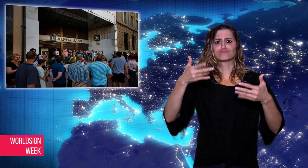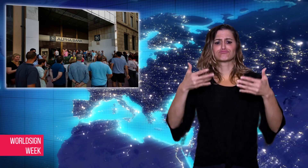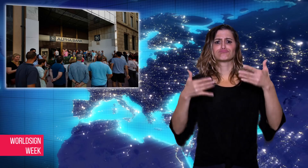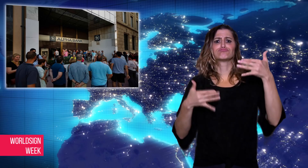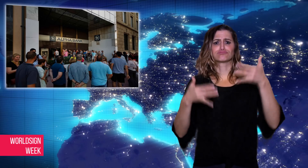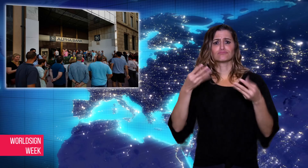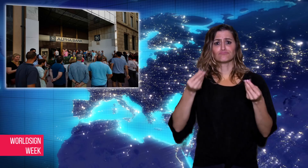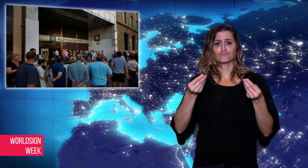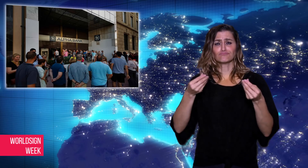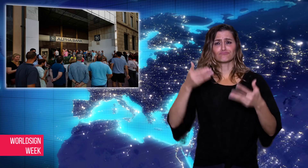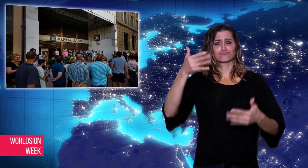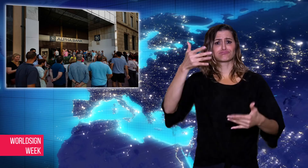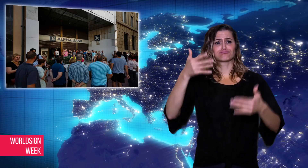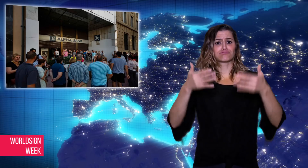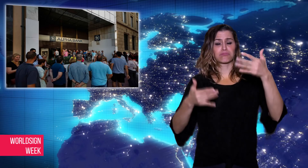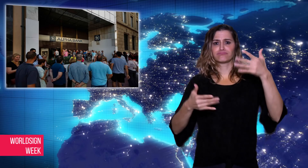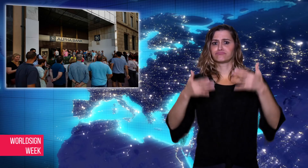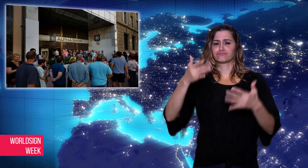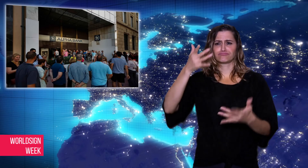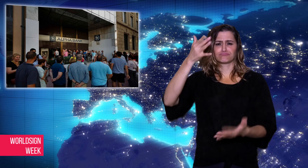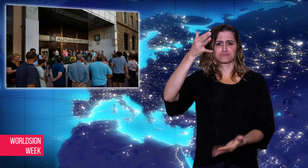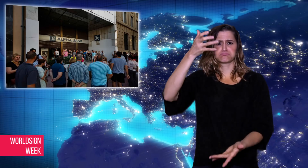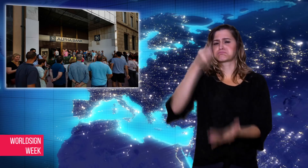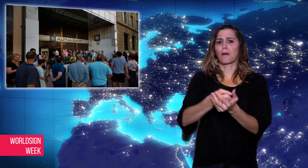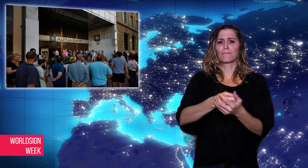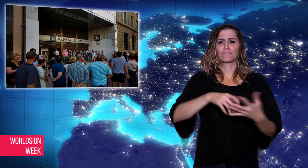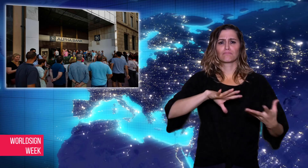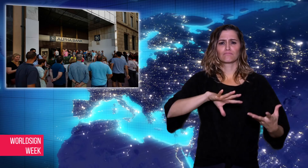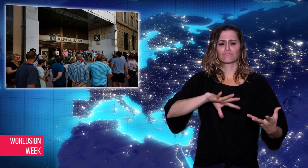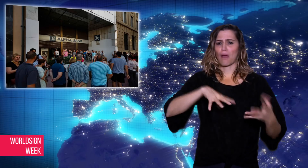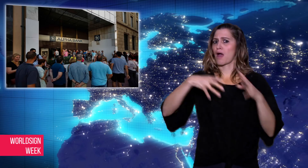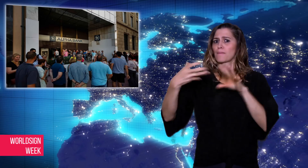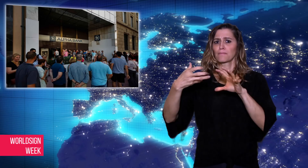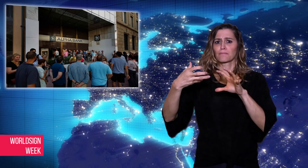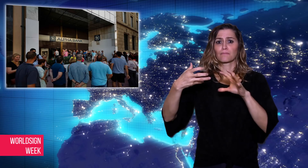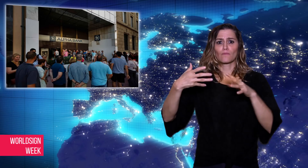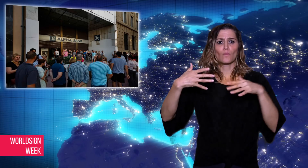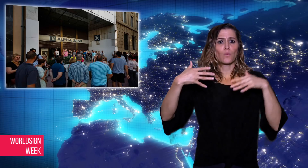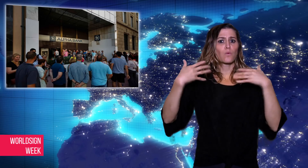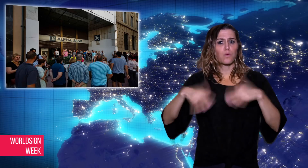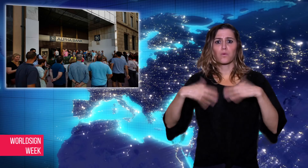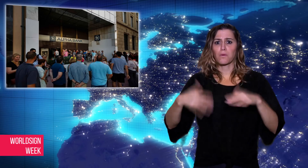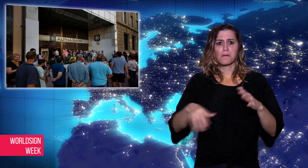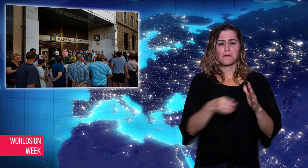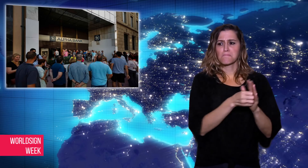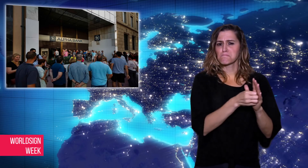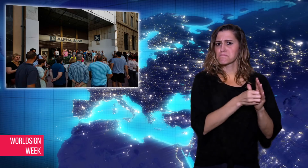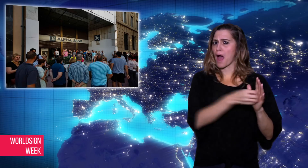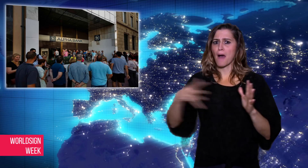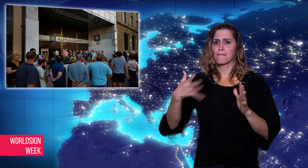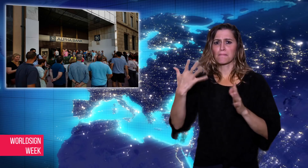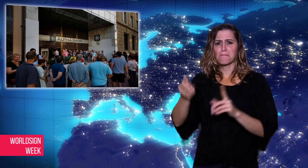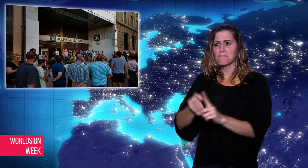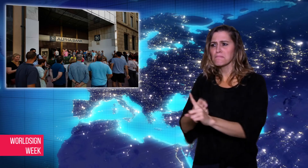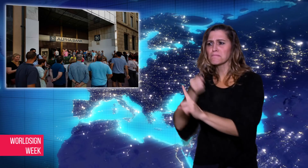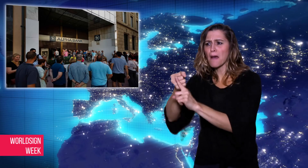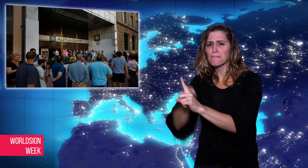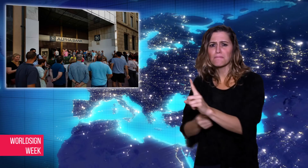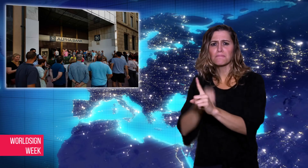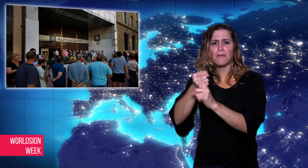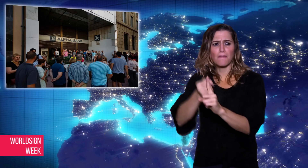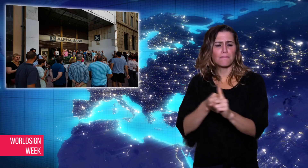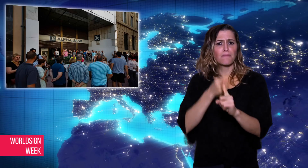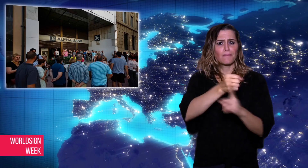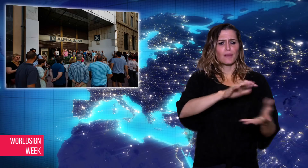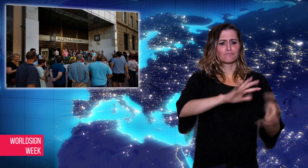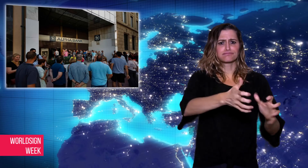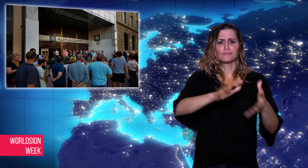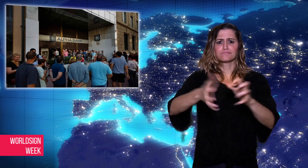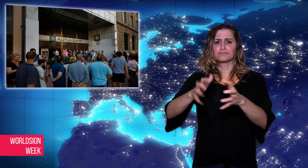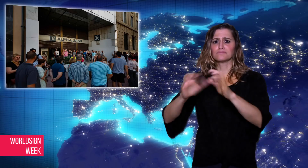Greece was one of the several European